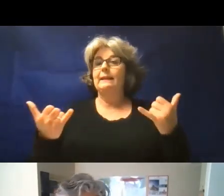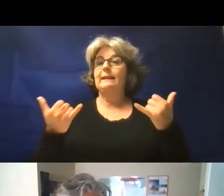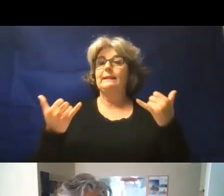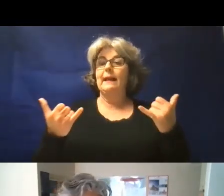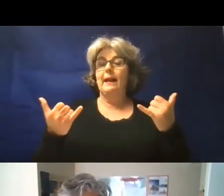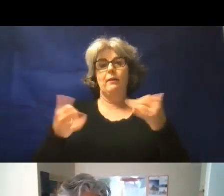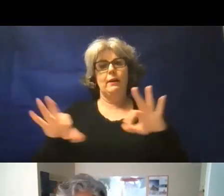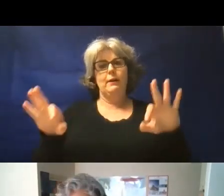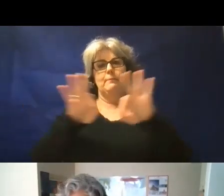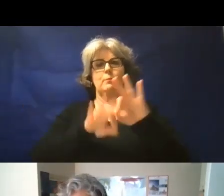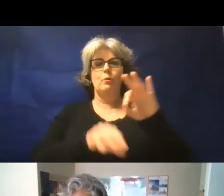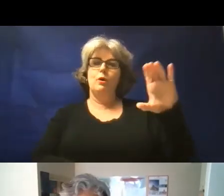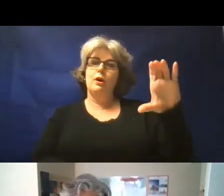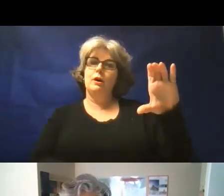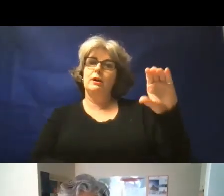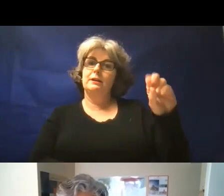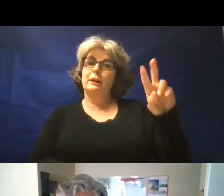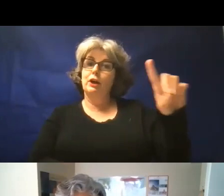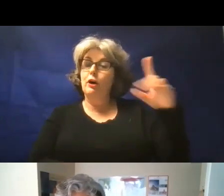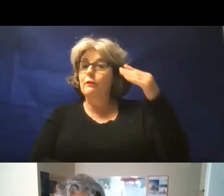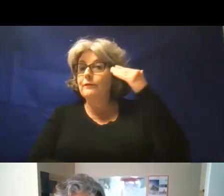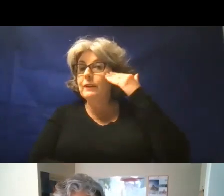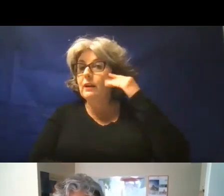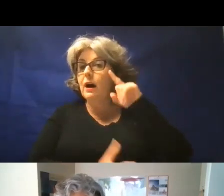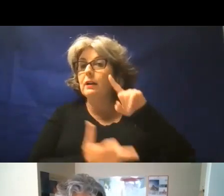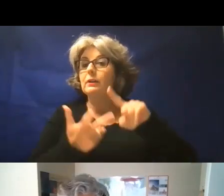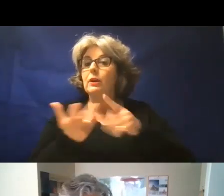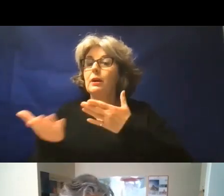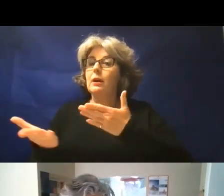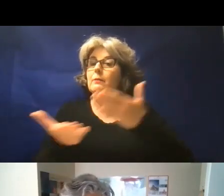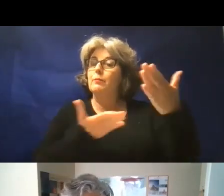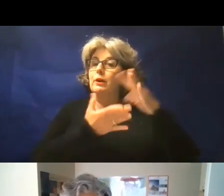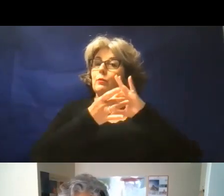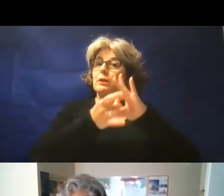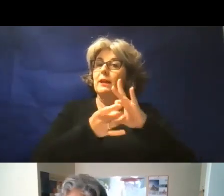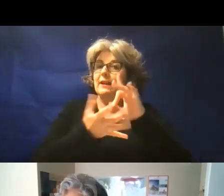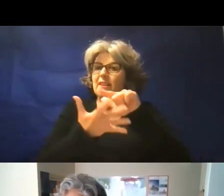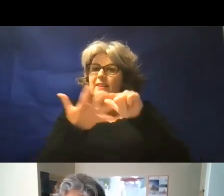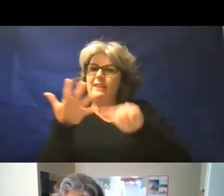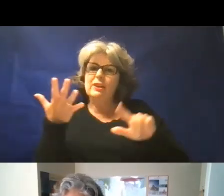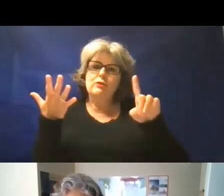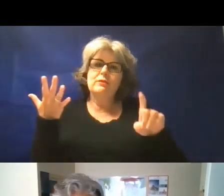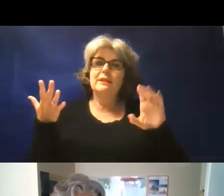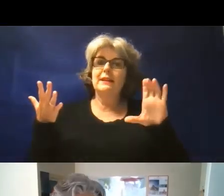pieces and also encouraging them to bring COVID related travel items do we want to do much more